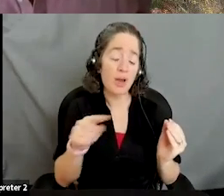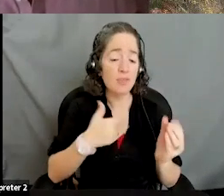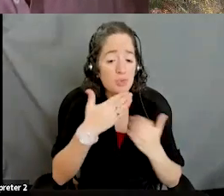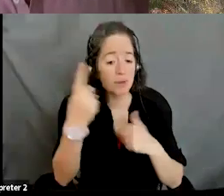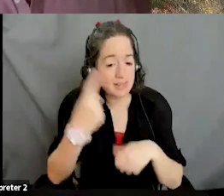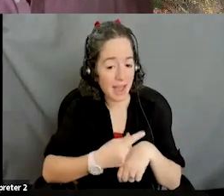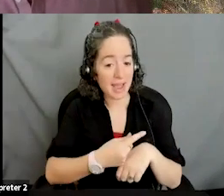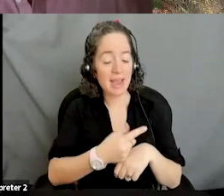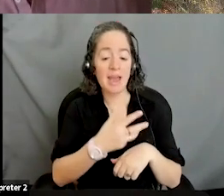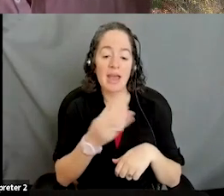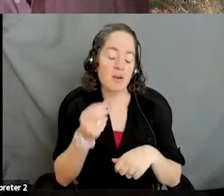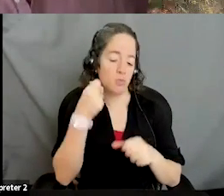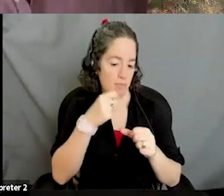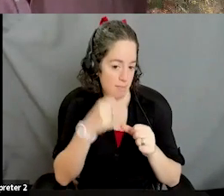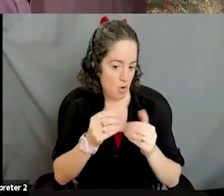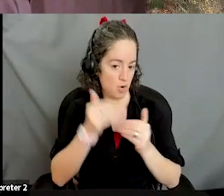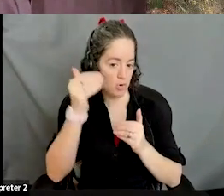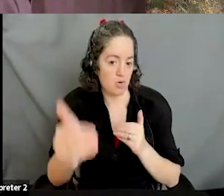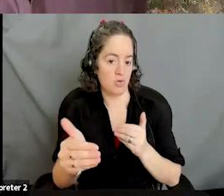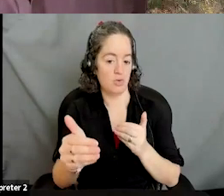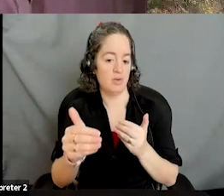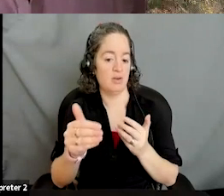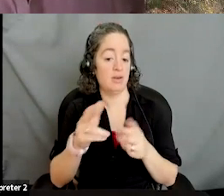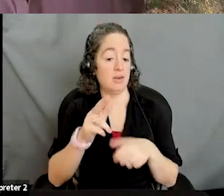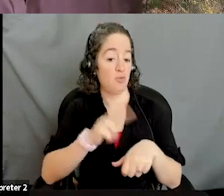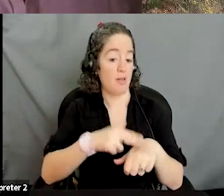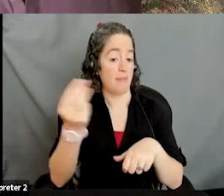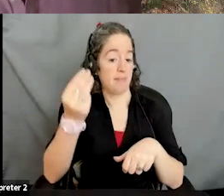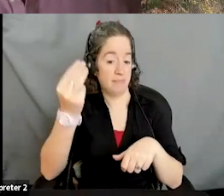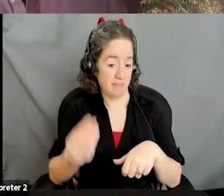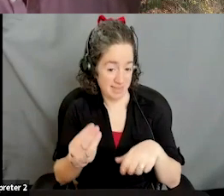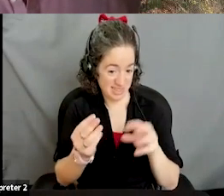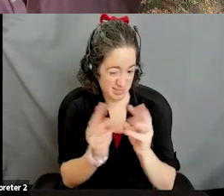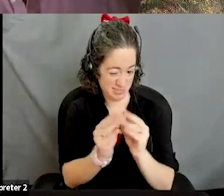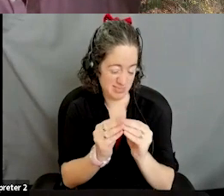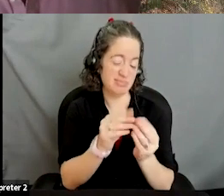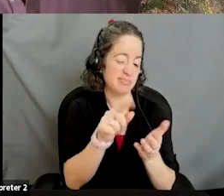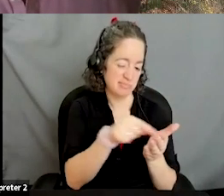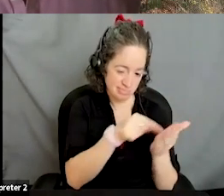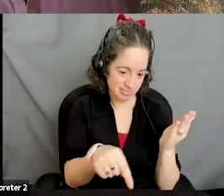Remember, no meetup on our normal Monday meetup, but we will be back next month, and we will also have